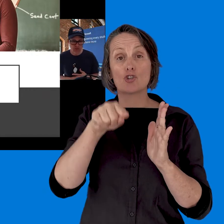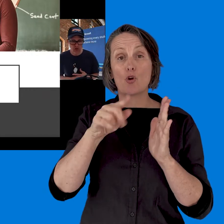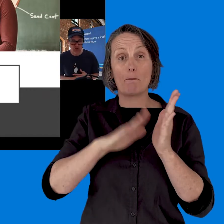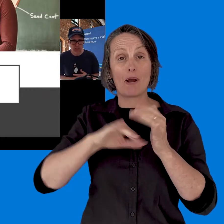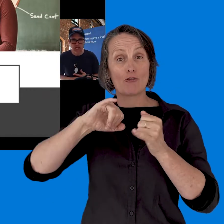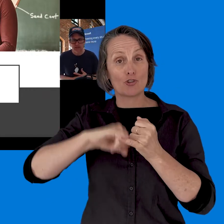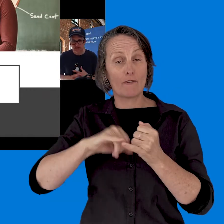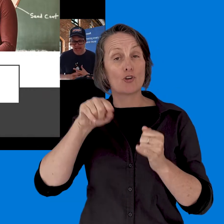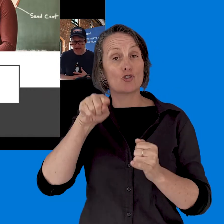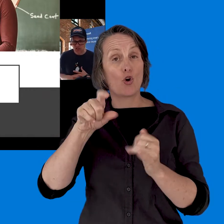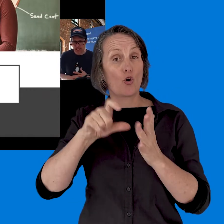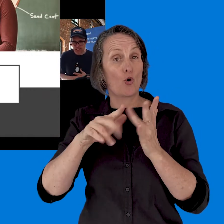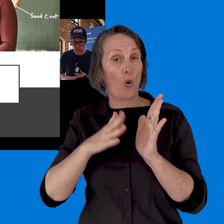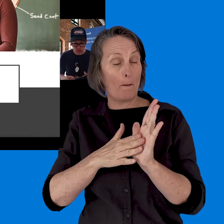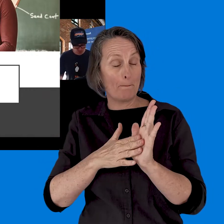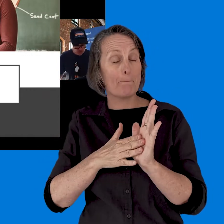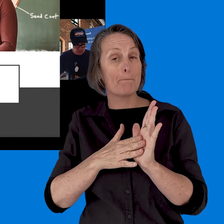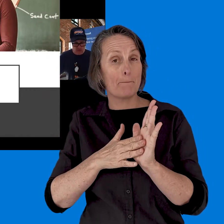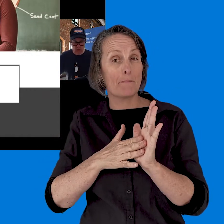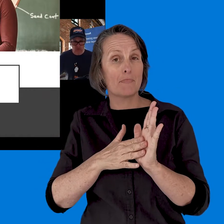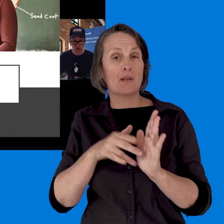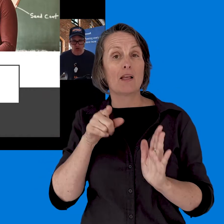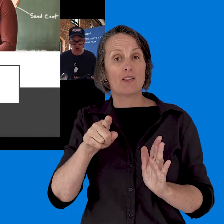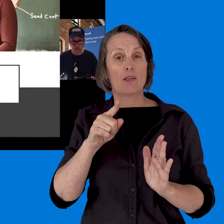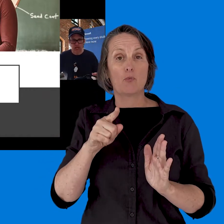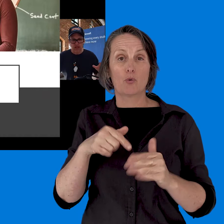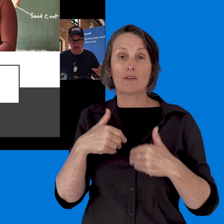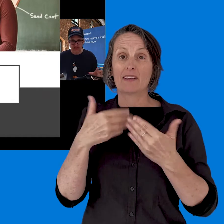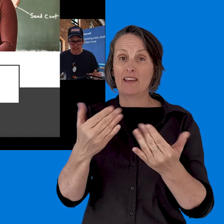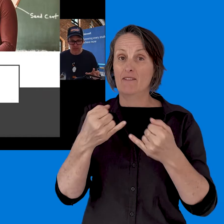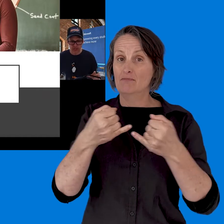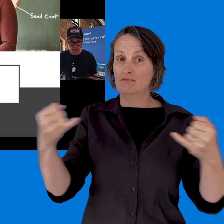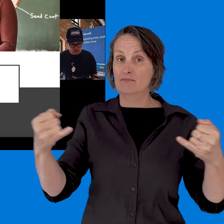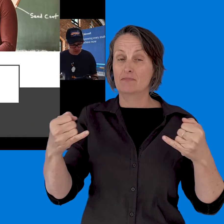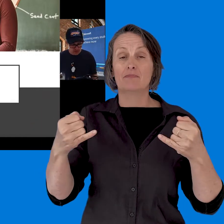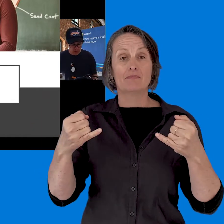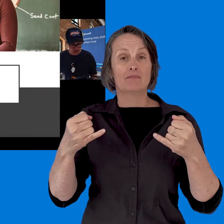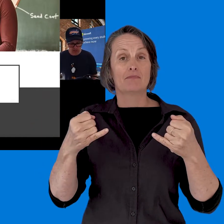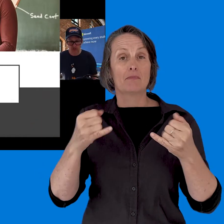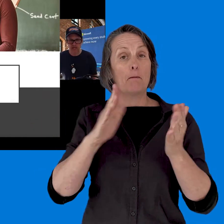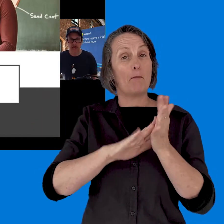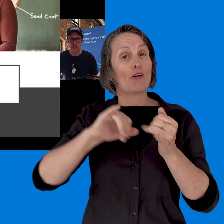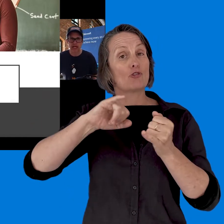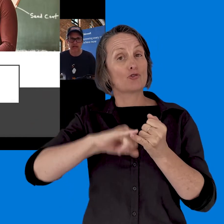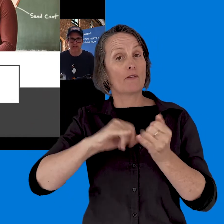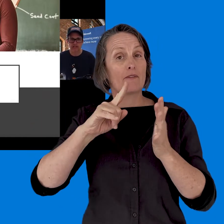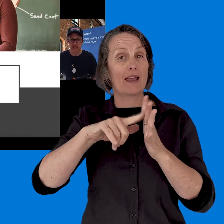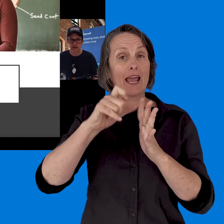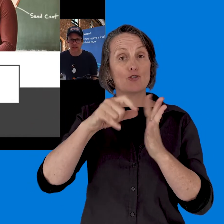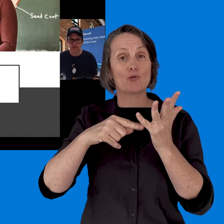that's education.microsoft.com, that's gonna bring you to our Microsoft Educator Center.